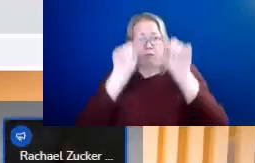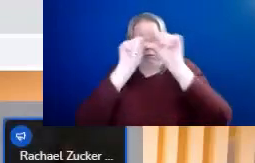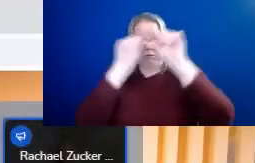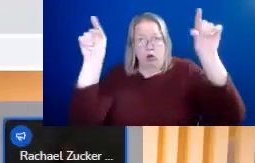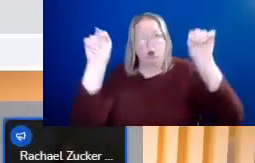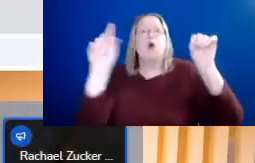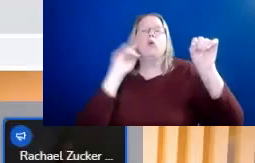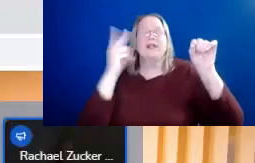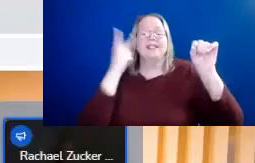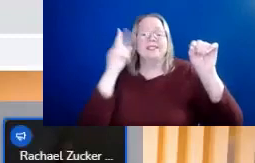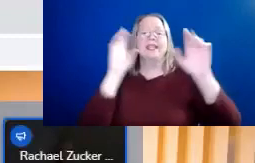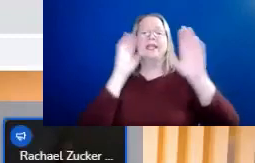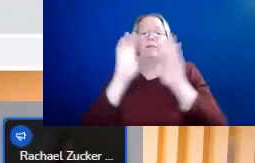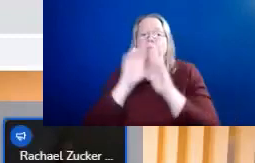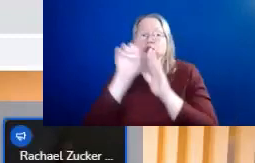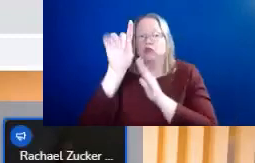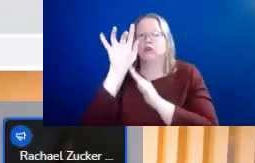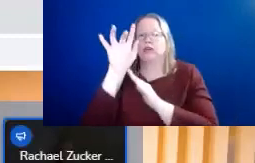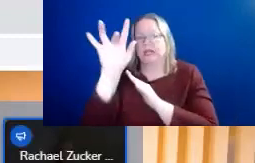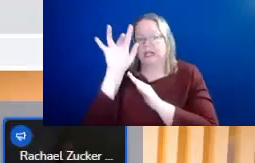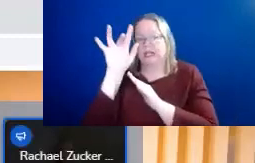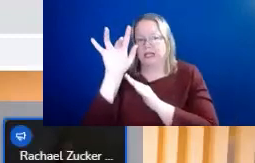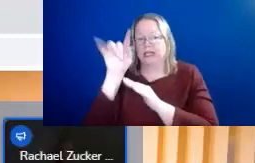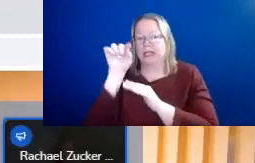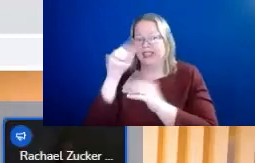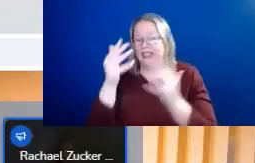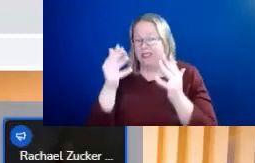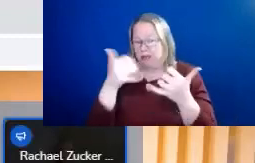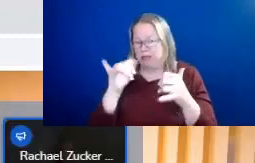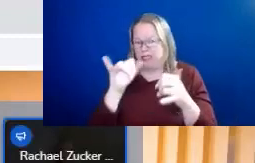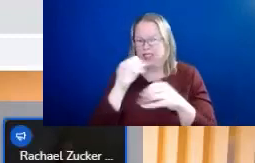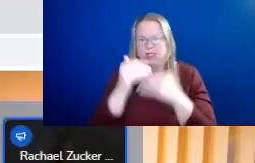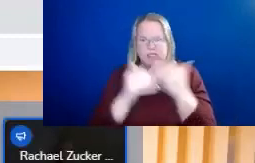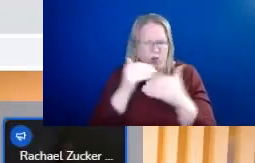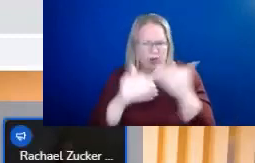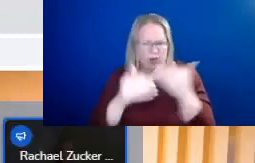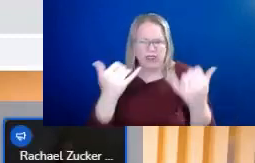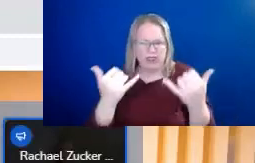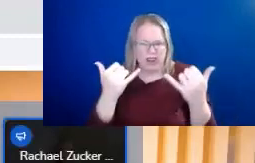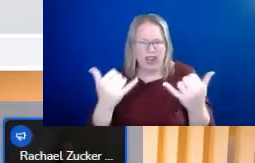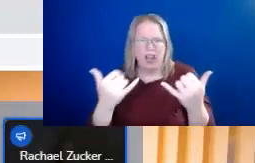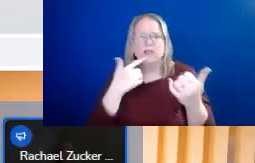icon for you to click. This may still be a work 12:28:41 in progress , it may say something